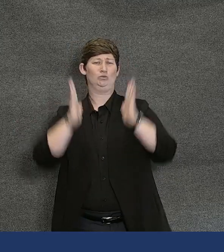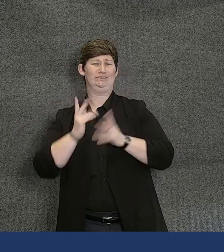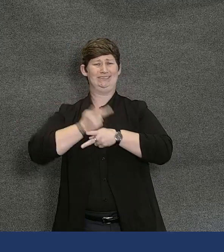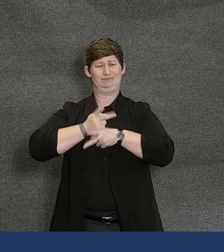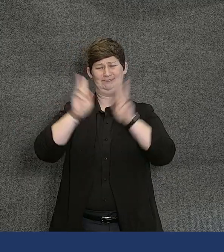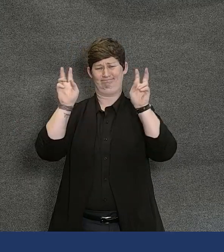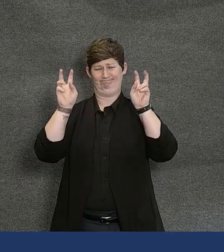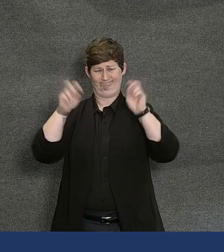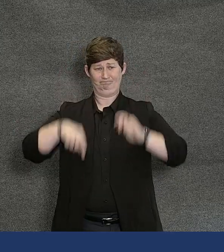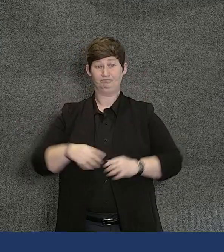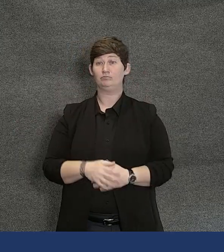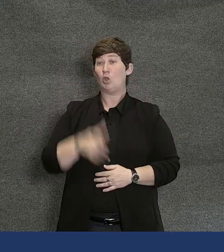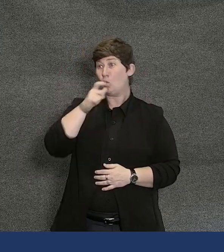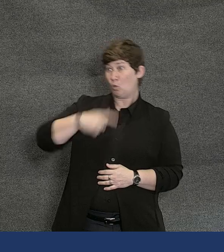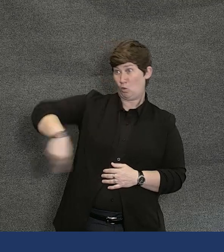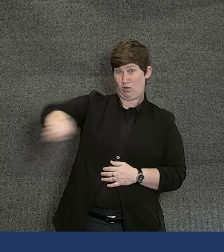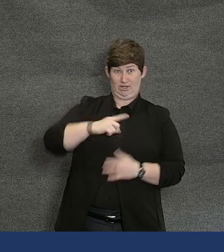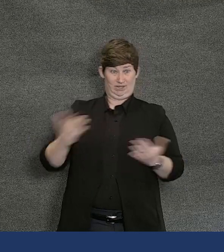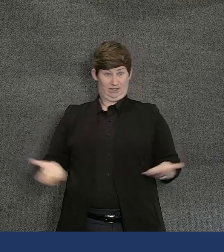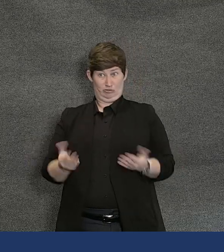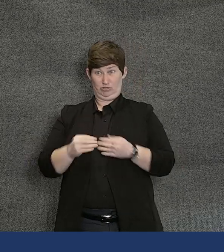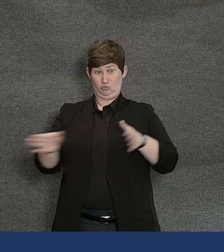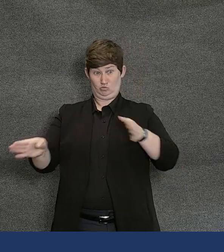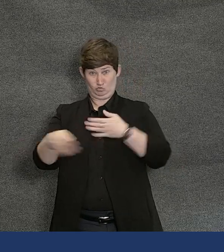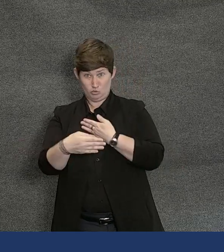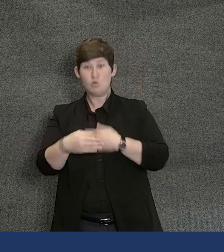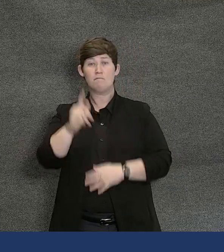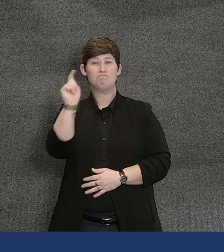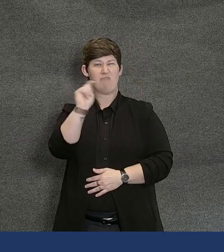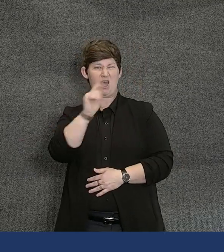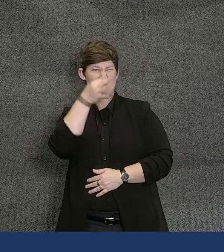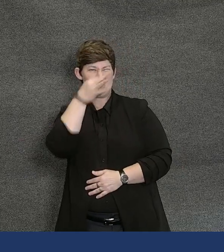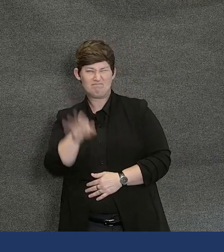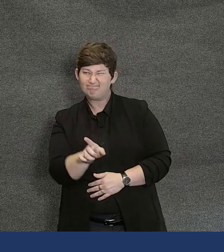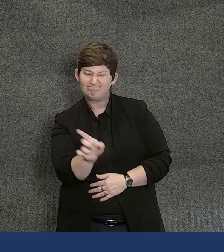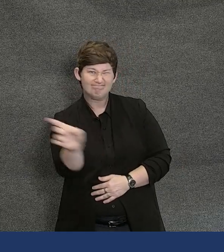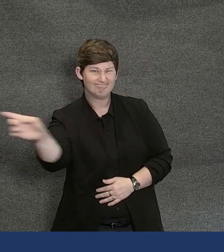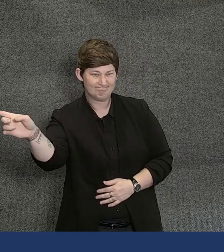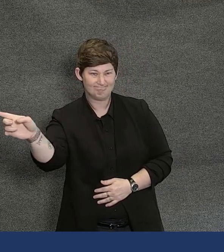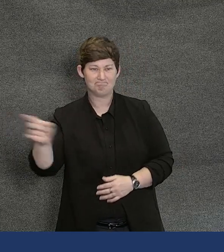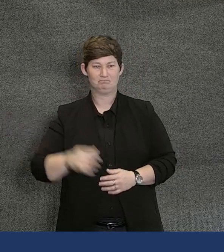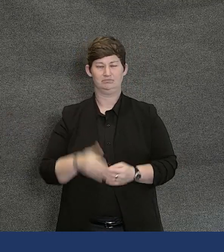are located down the hall to the left, just past the elevator on the main level.